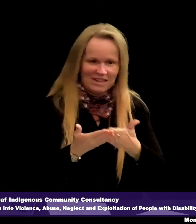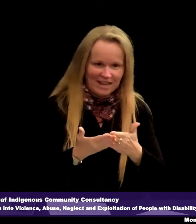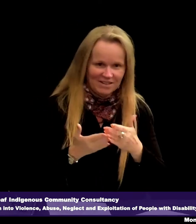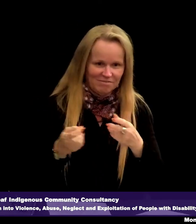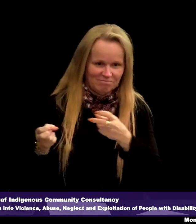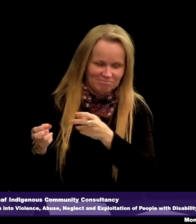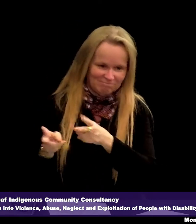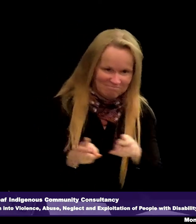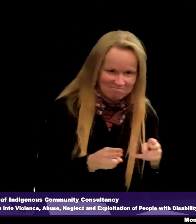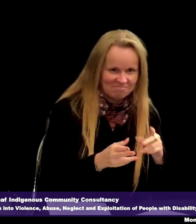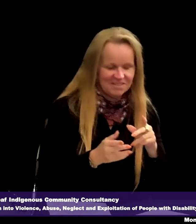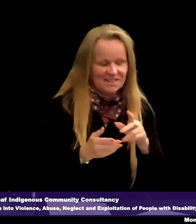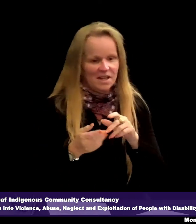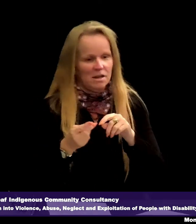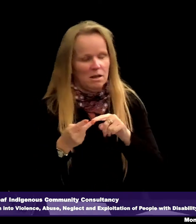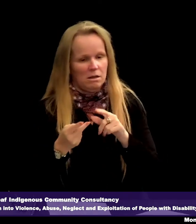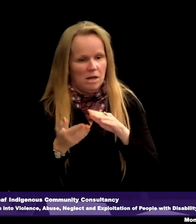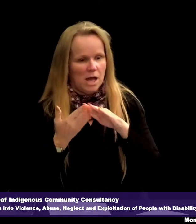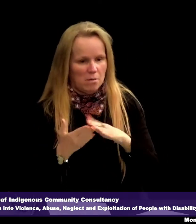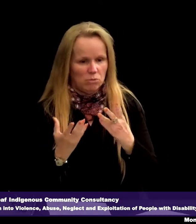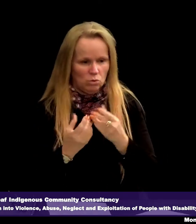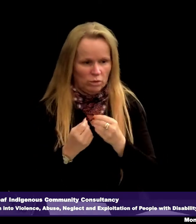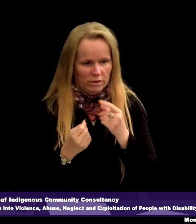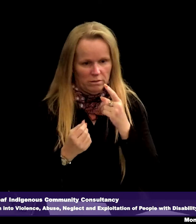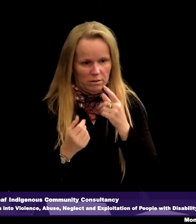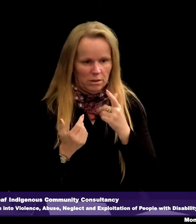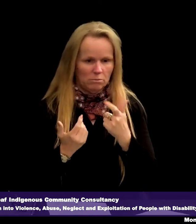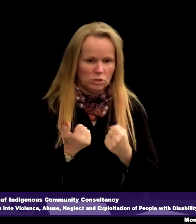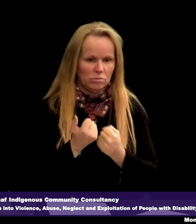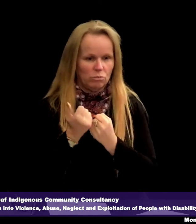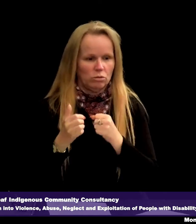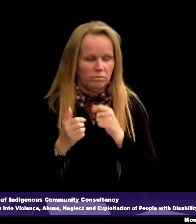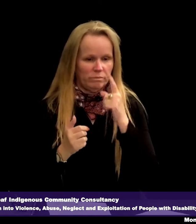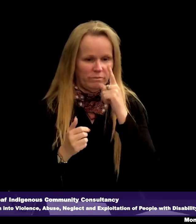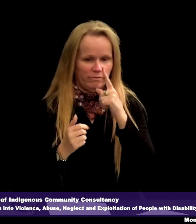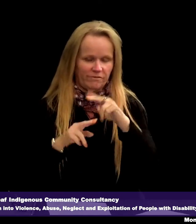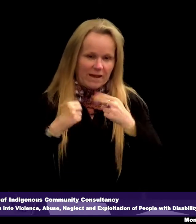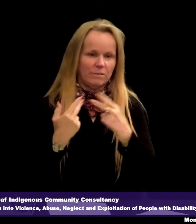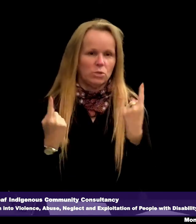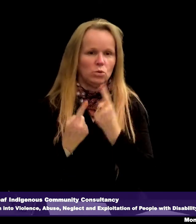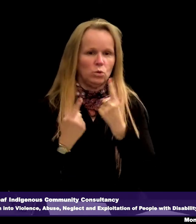and I help with translations between languages, and I also help with supporting